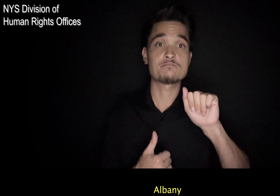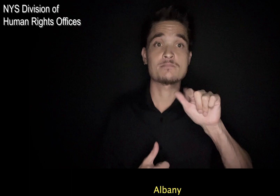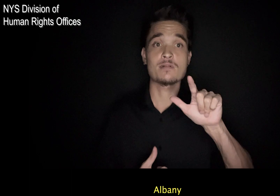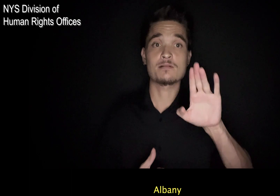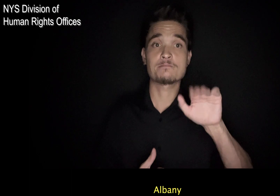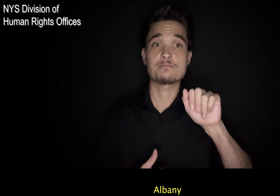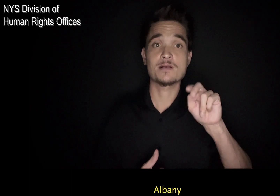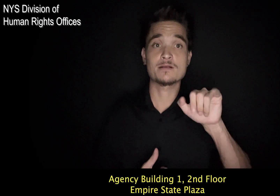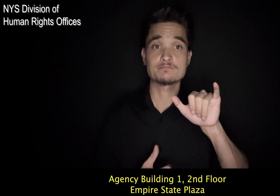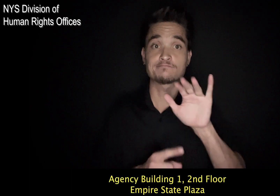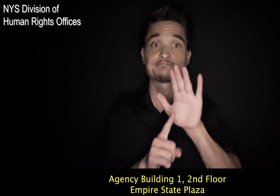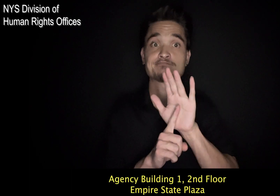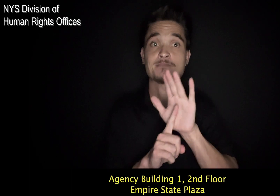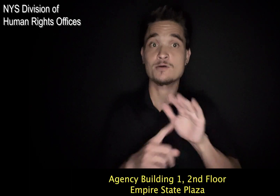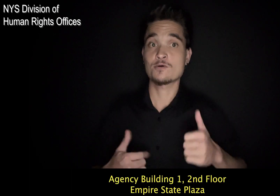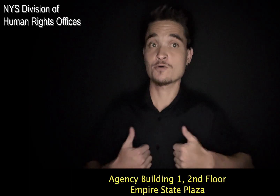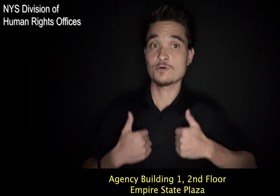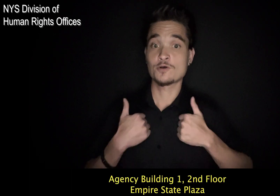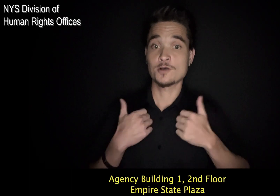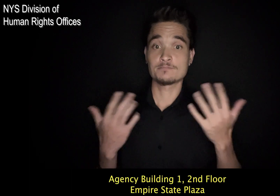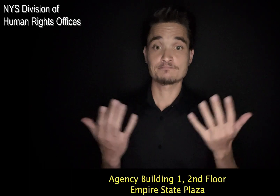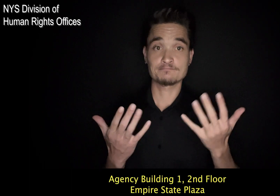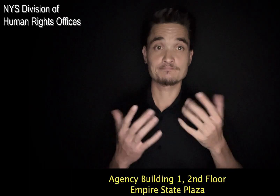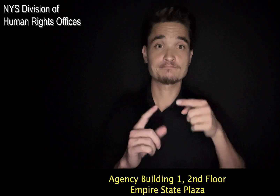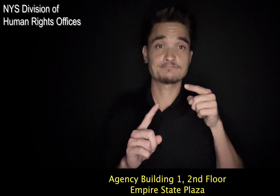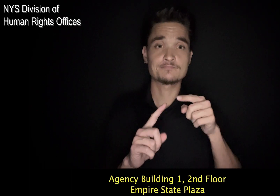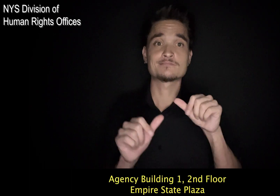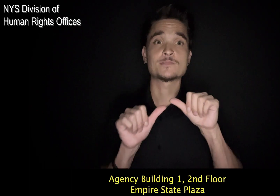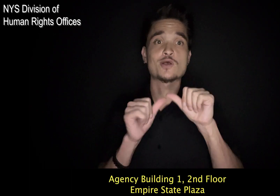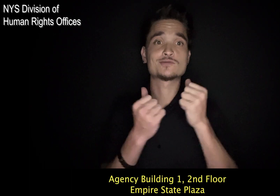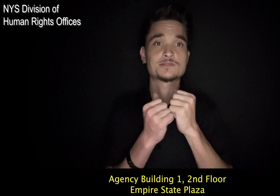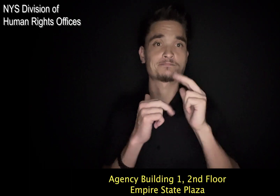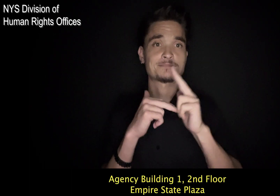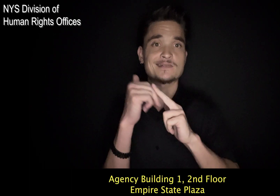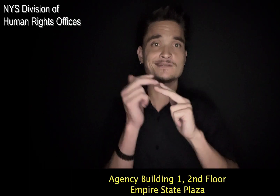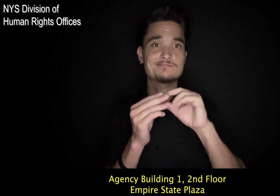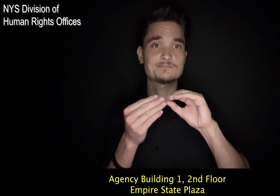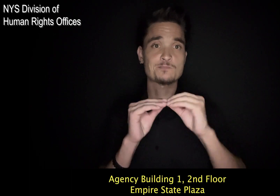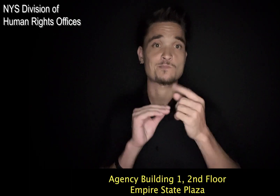Albany Agency Building 1, 2nd Floor Empire State Plaza